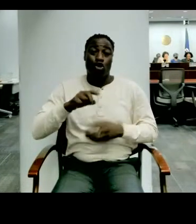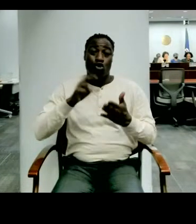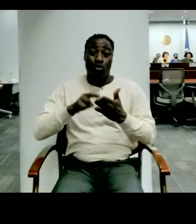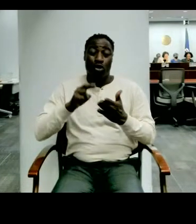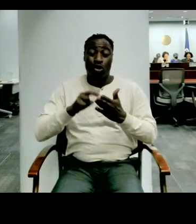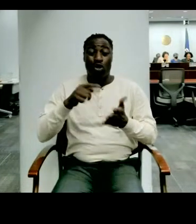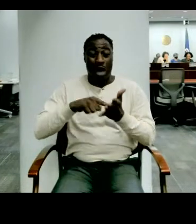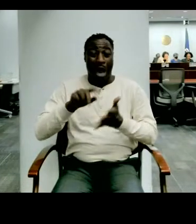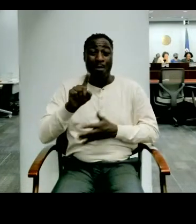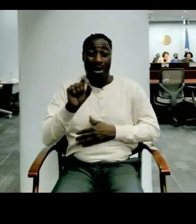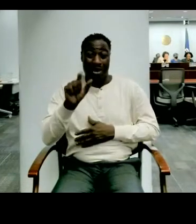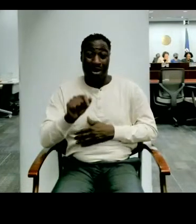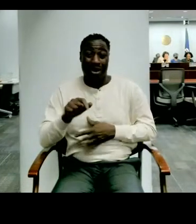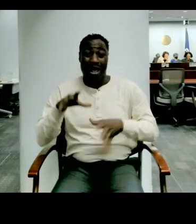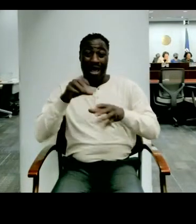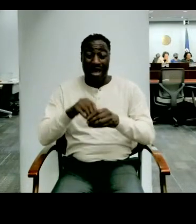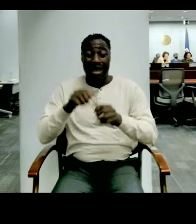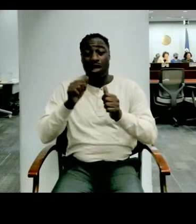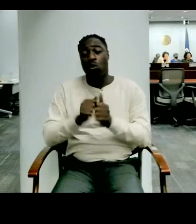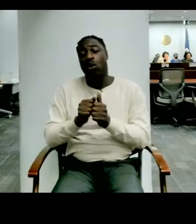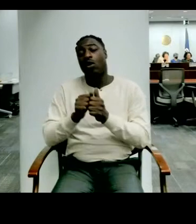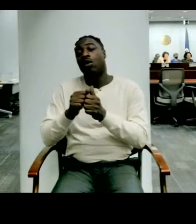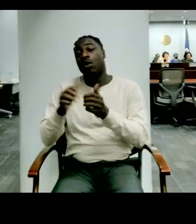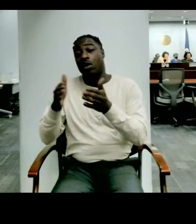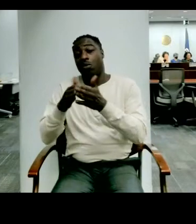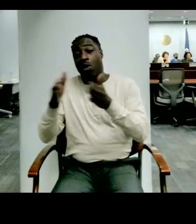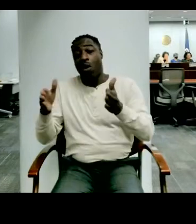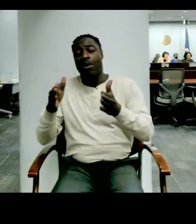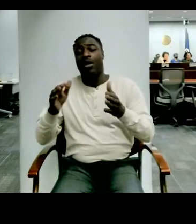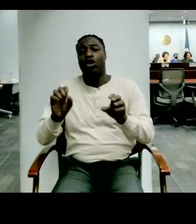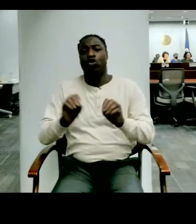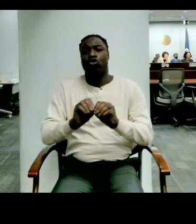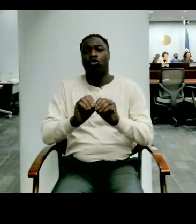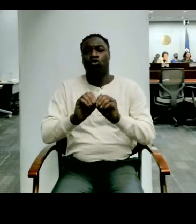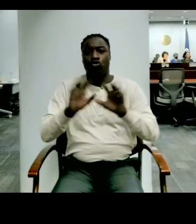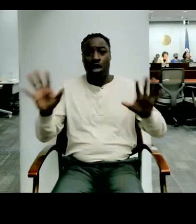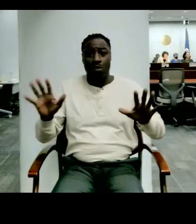data, engage with the bulb and transparent ways and address the privacy concerns and financial